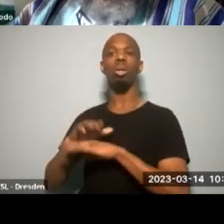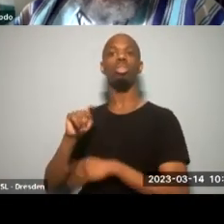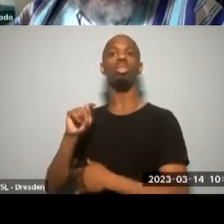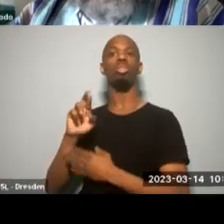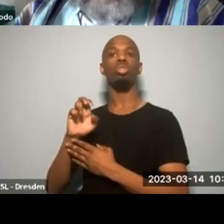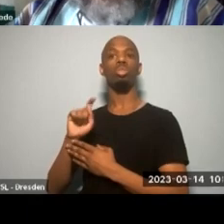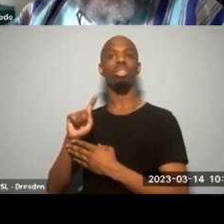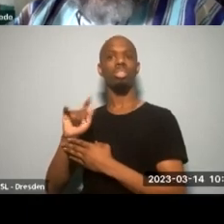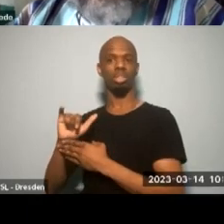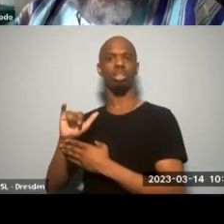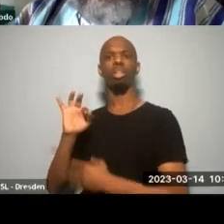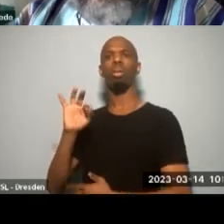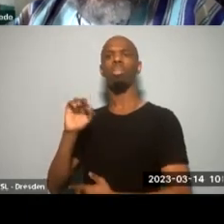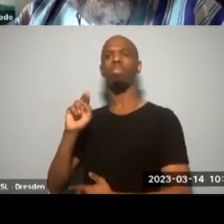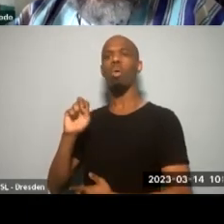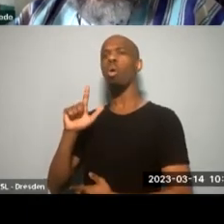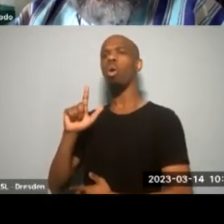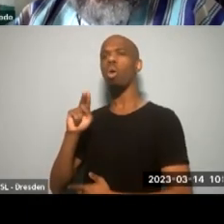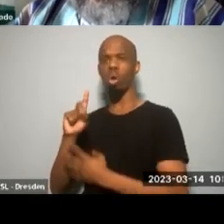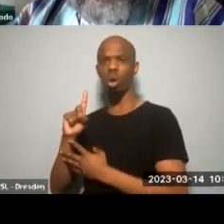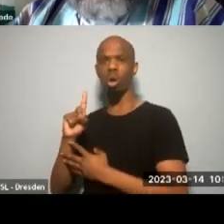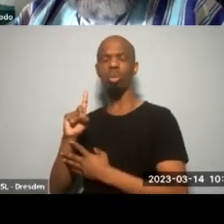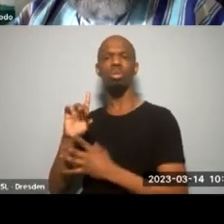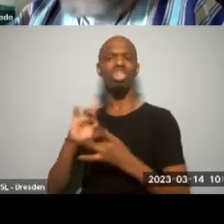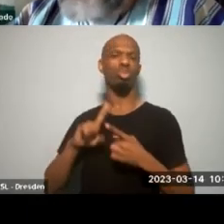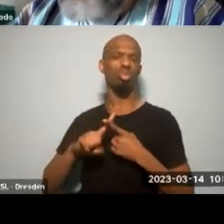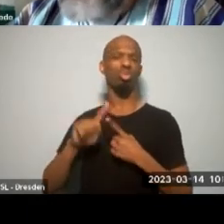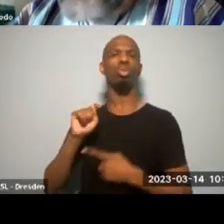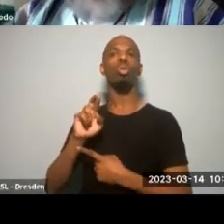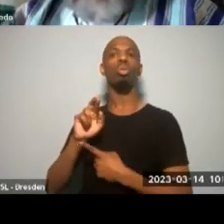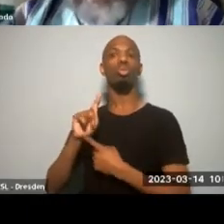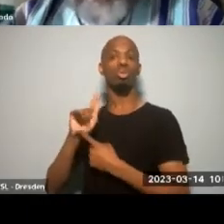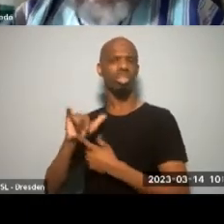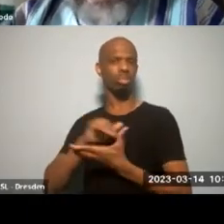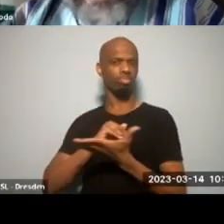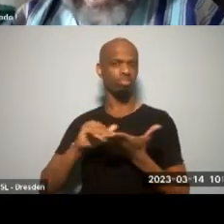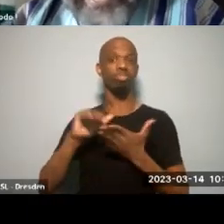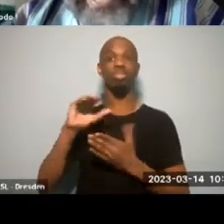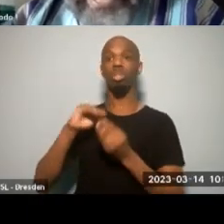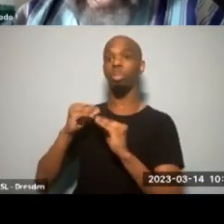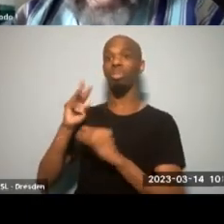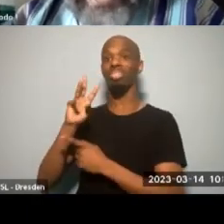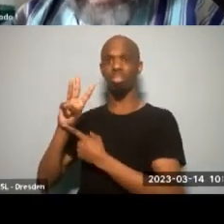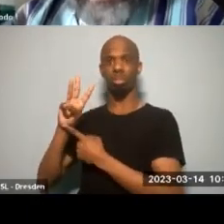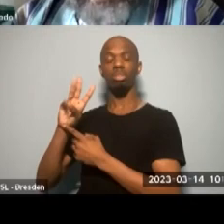These are the territories of the nehiyawak, Anihsinapek, Dakota, Lakota, and Nakoda,